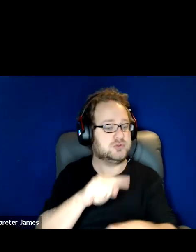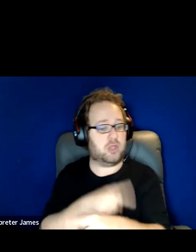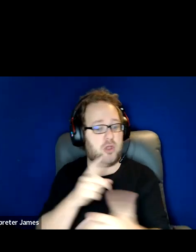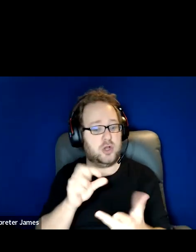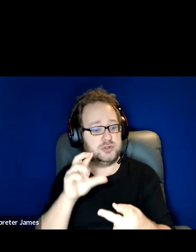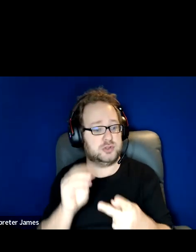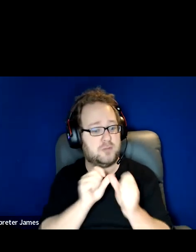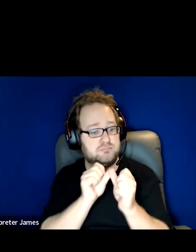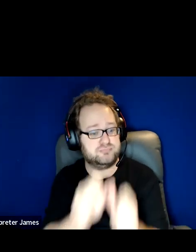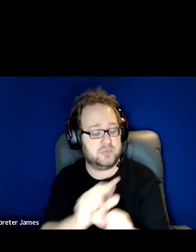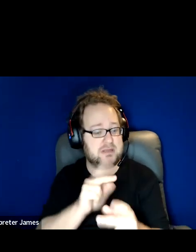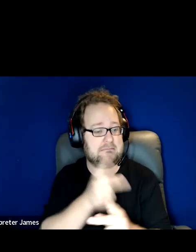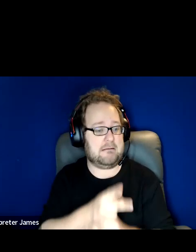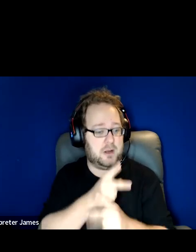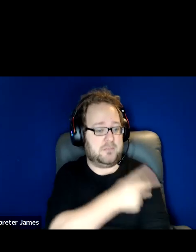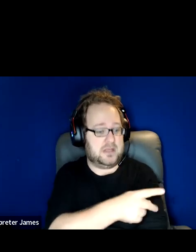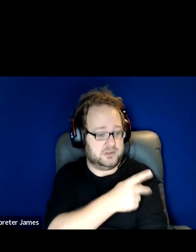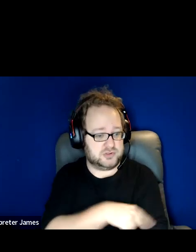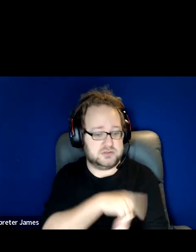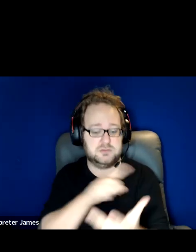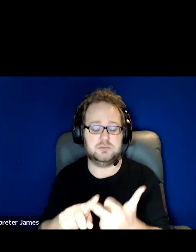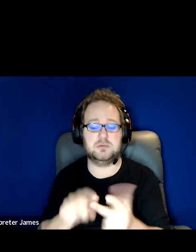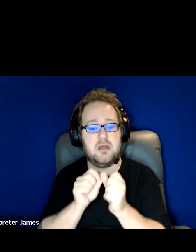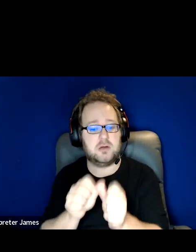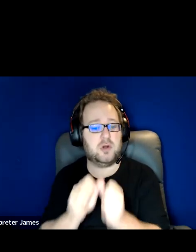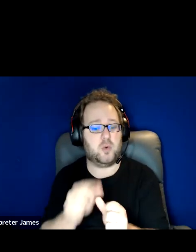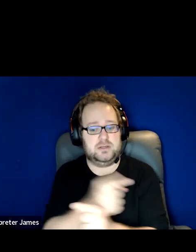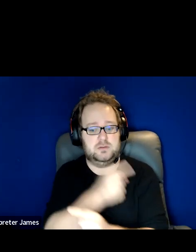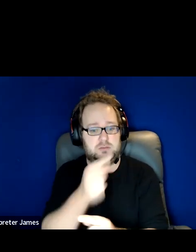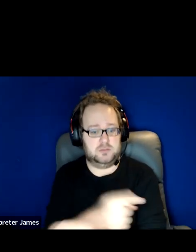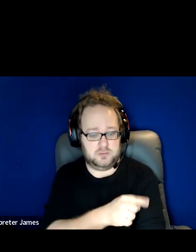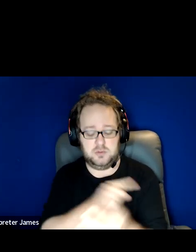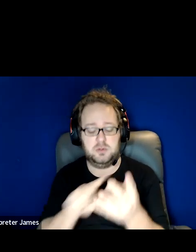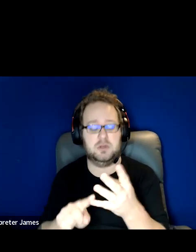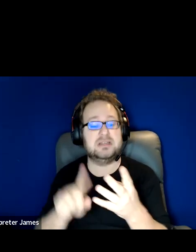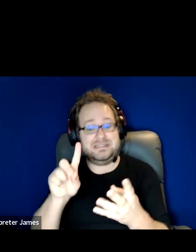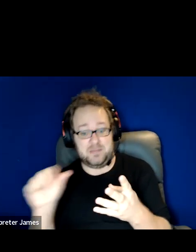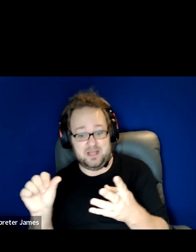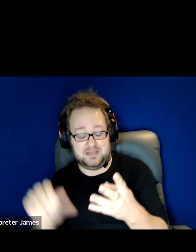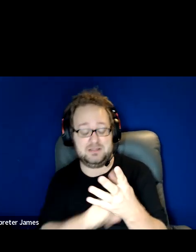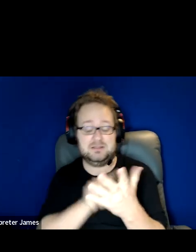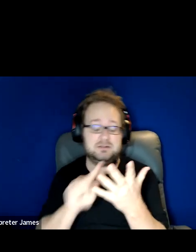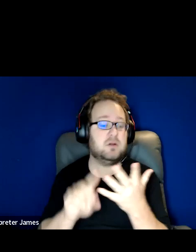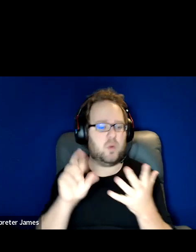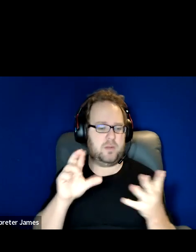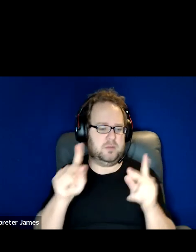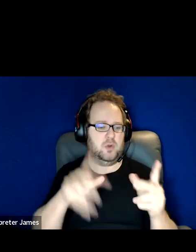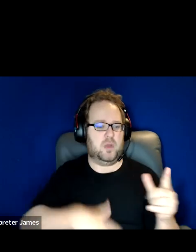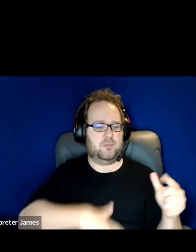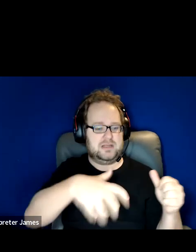conditions, people with disabilities and people who are pregnant. Our intent is to communicate rapidly